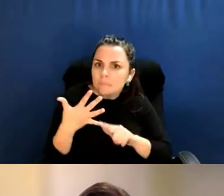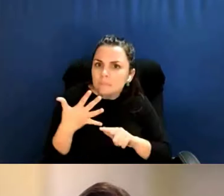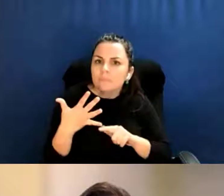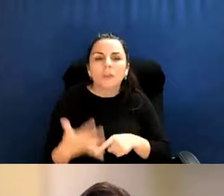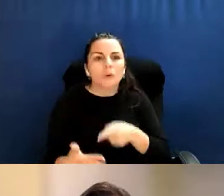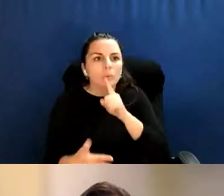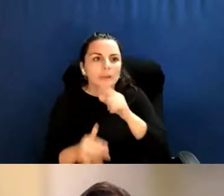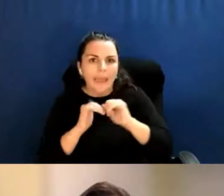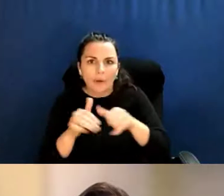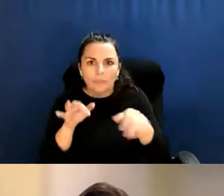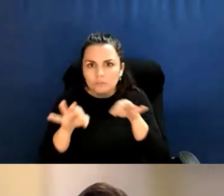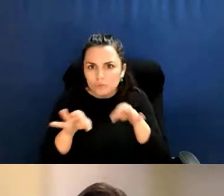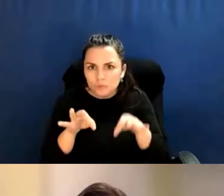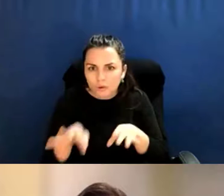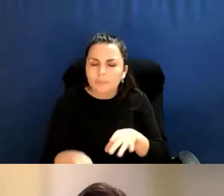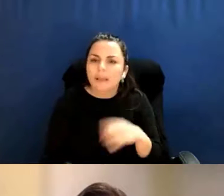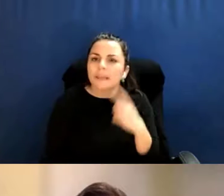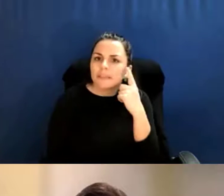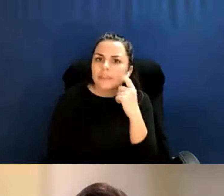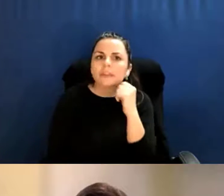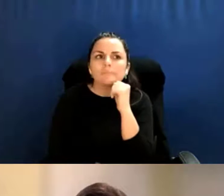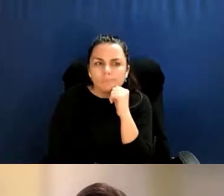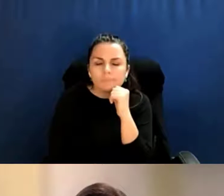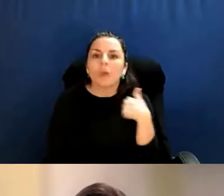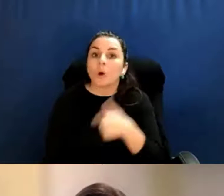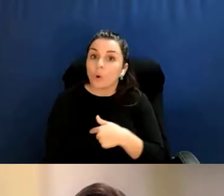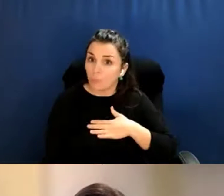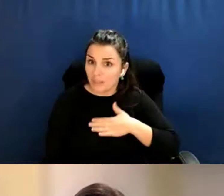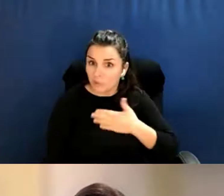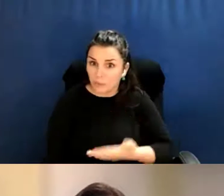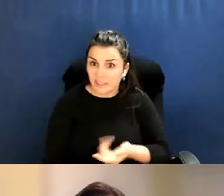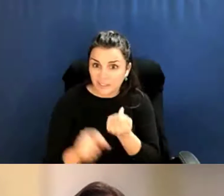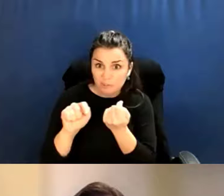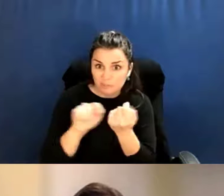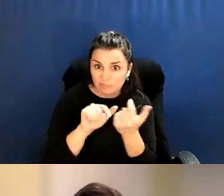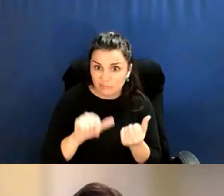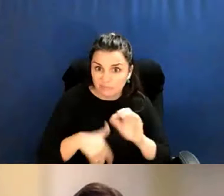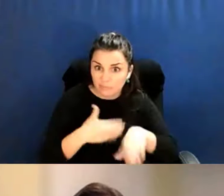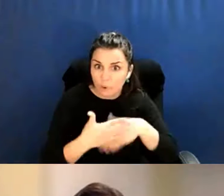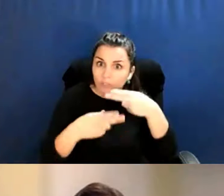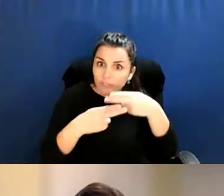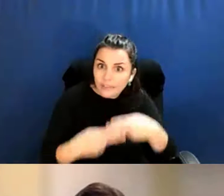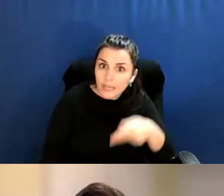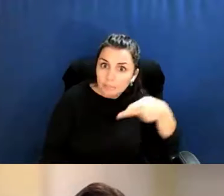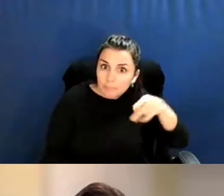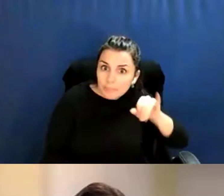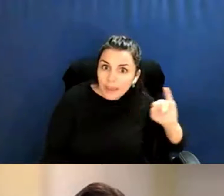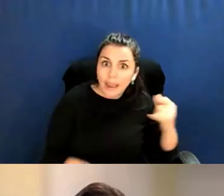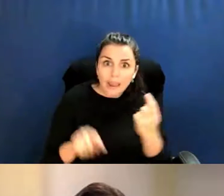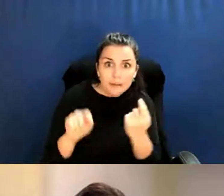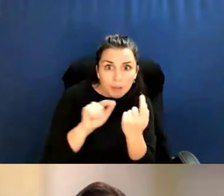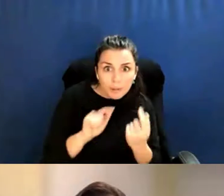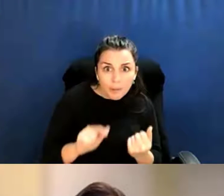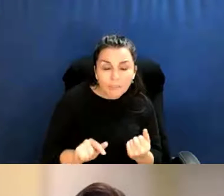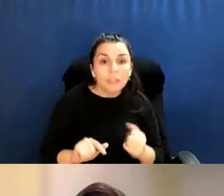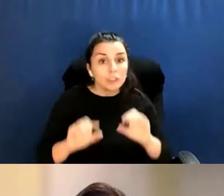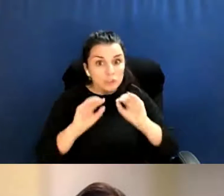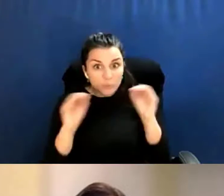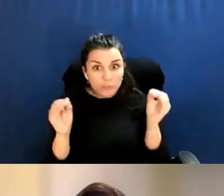and ask yourself well, are we willing to strip that? So that nobody on the research team will be able